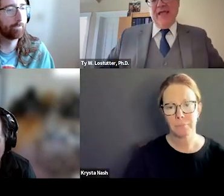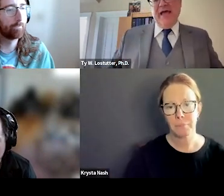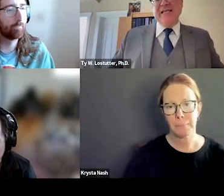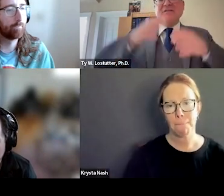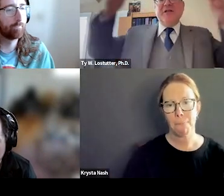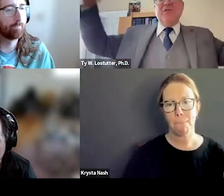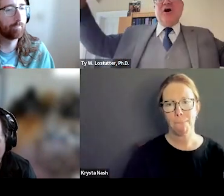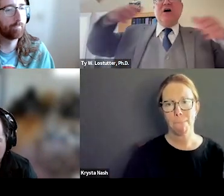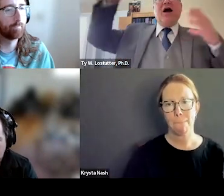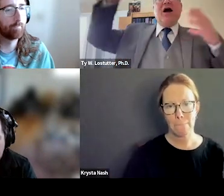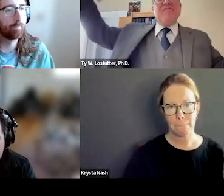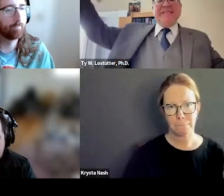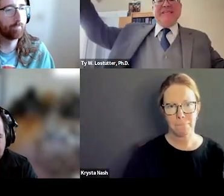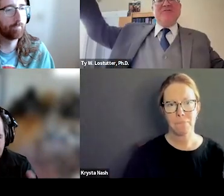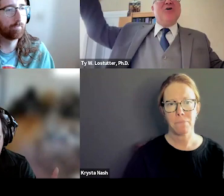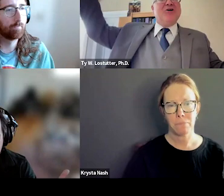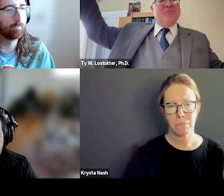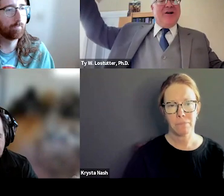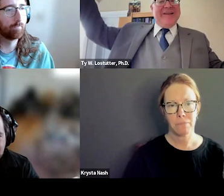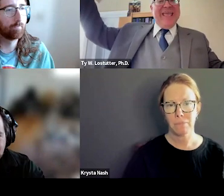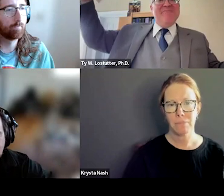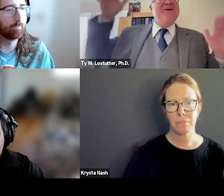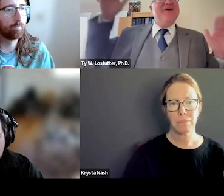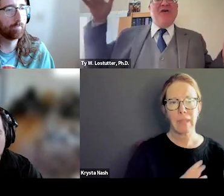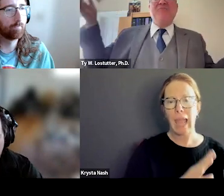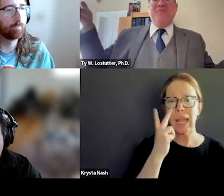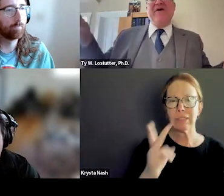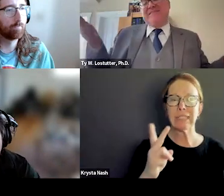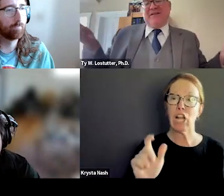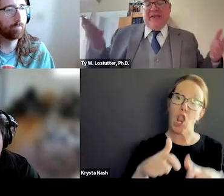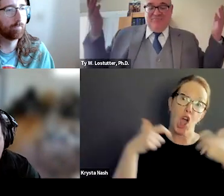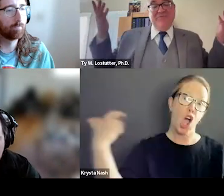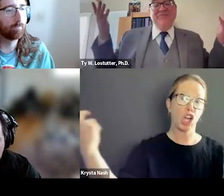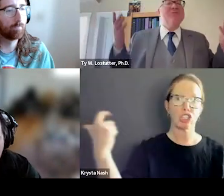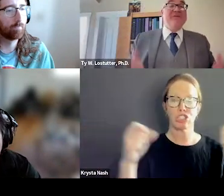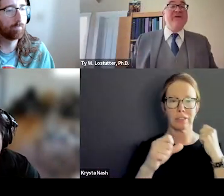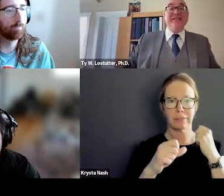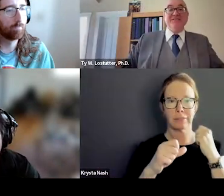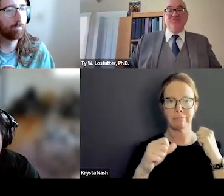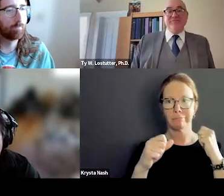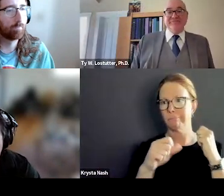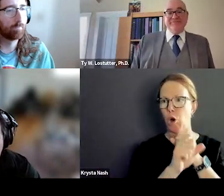Awesome. And then going back I went to a larger marketing campaign, although that would be like that would be fascinating to me.